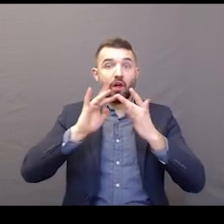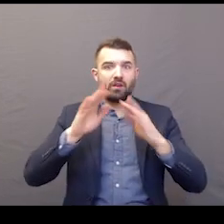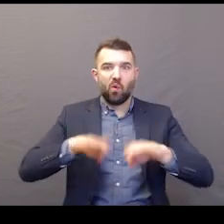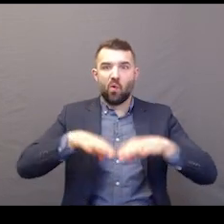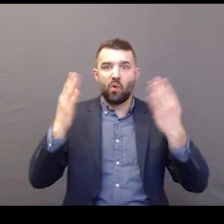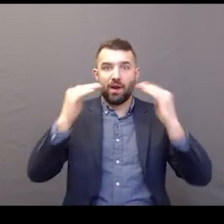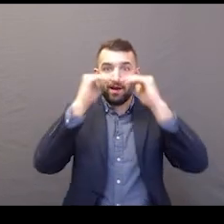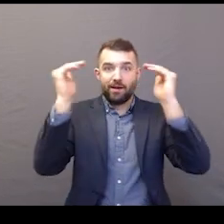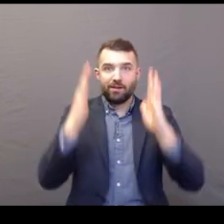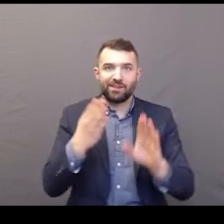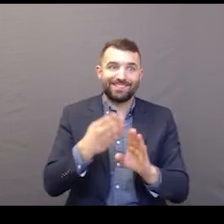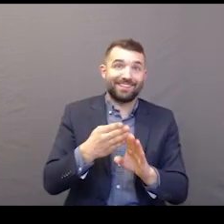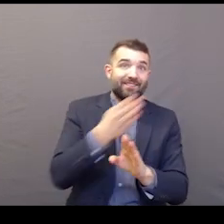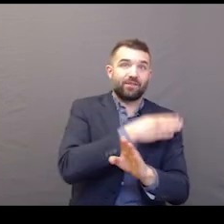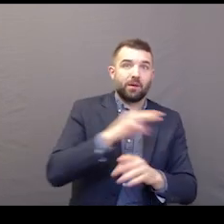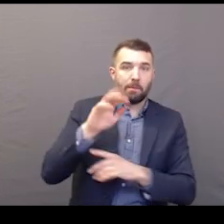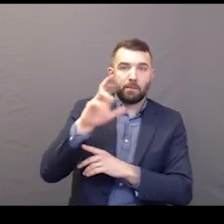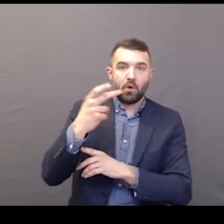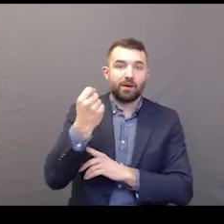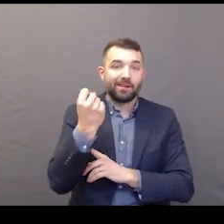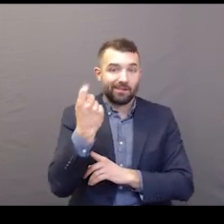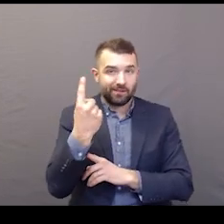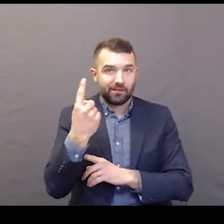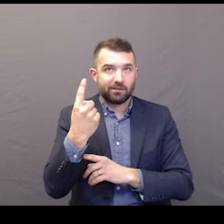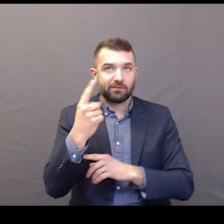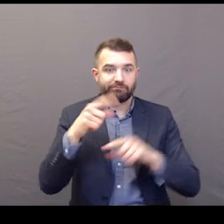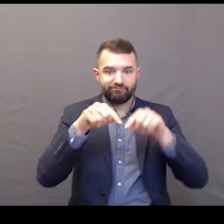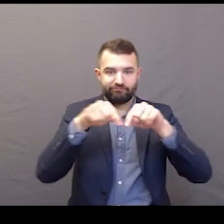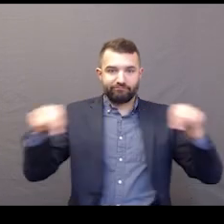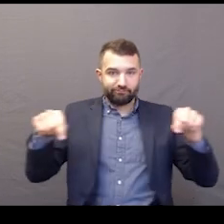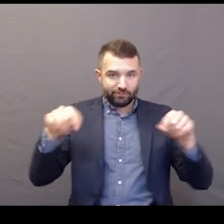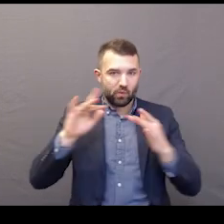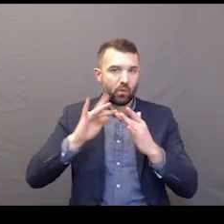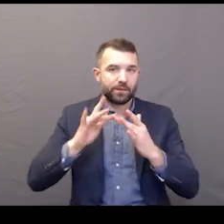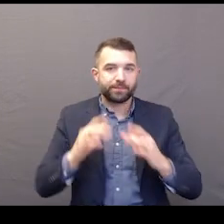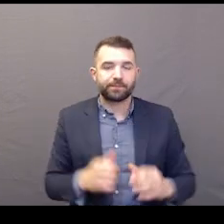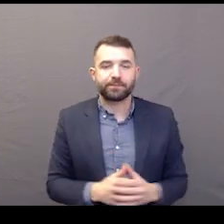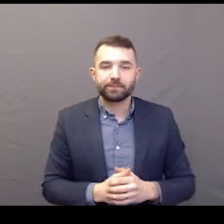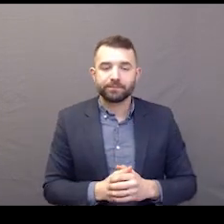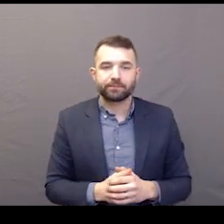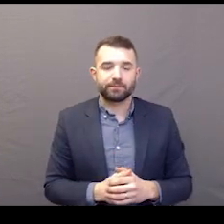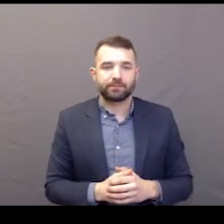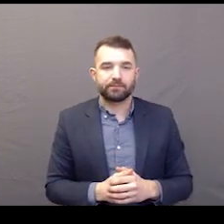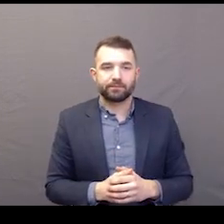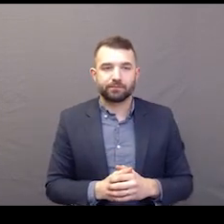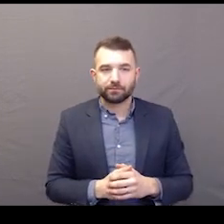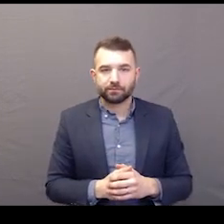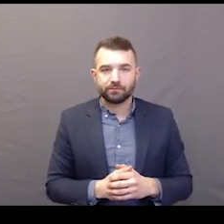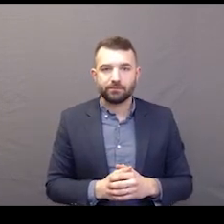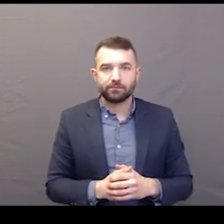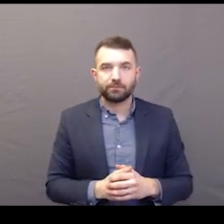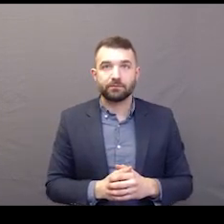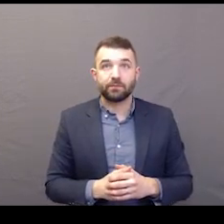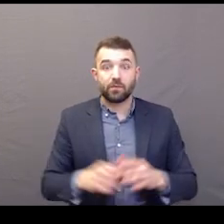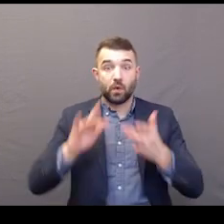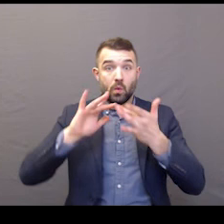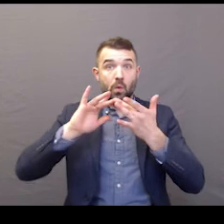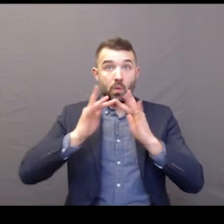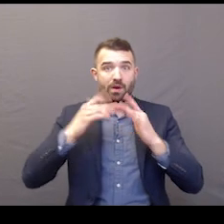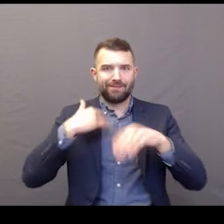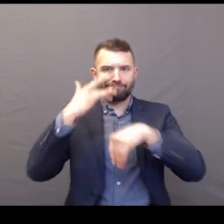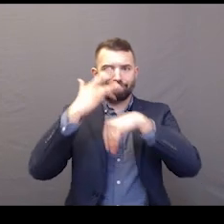at sr522brt.participate.online. The website is available in English, Spanish